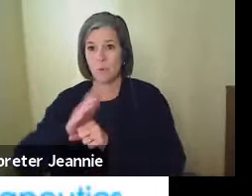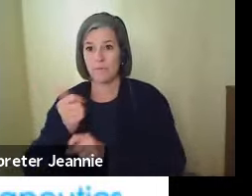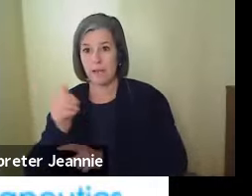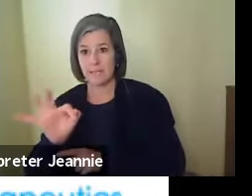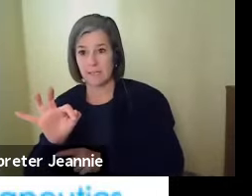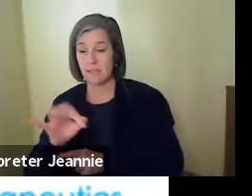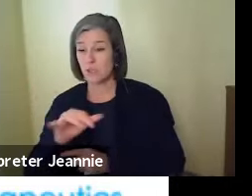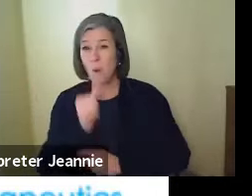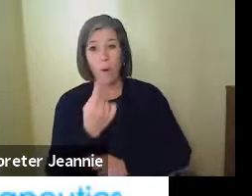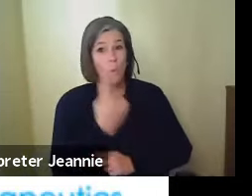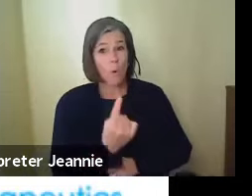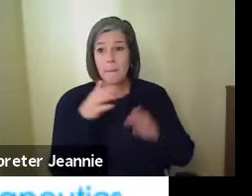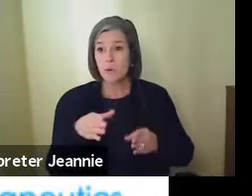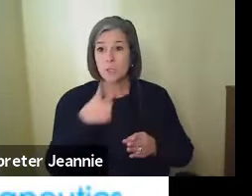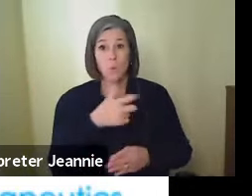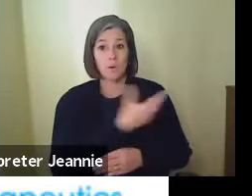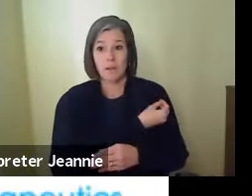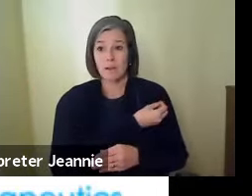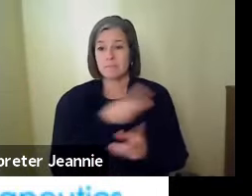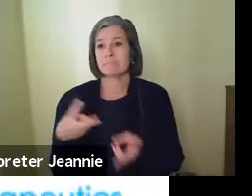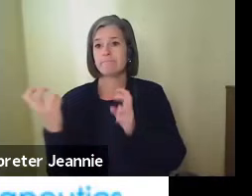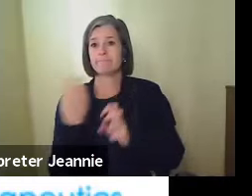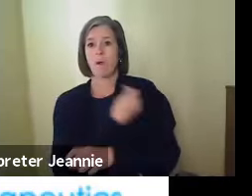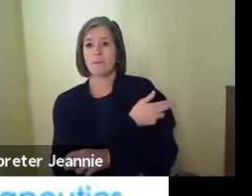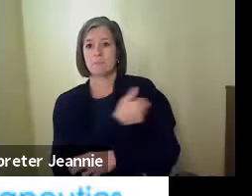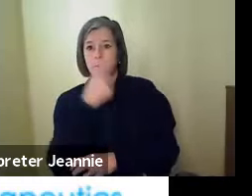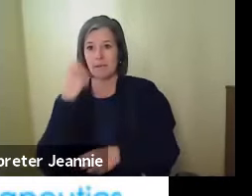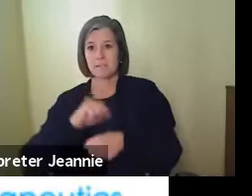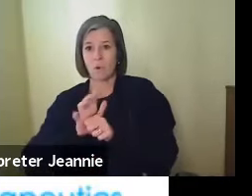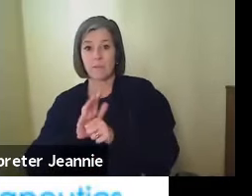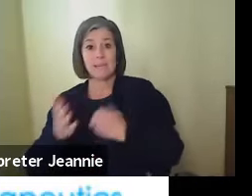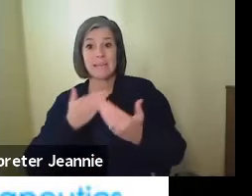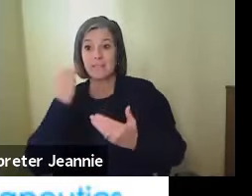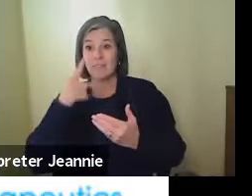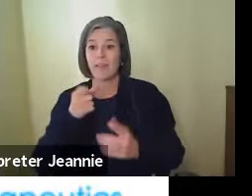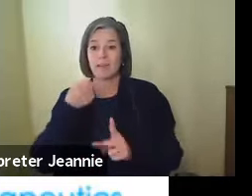got the vaccine ended up hospitalized because of COVID-19 even if they did get infected it